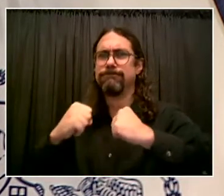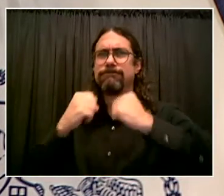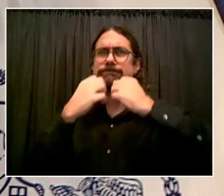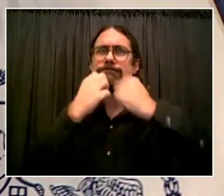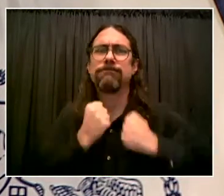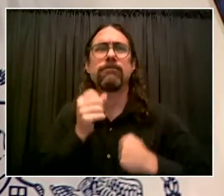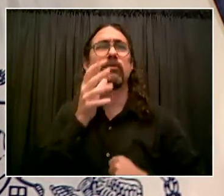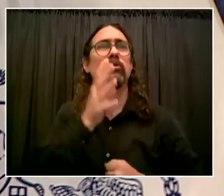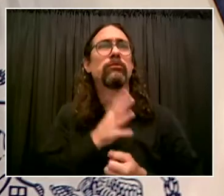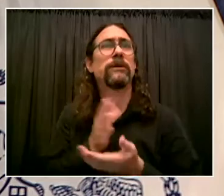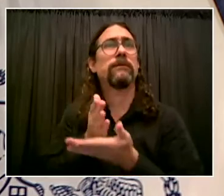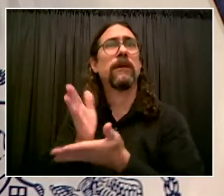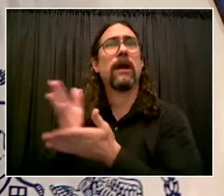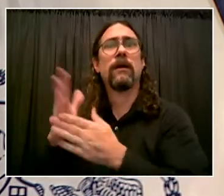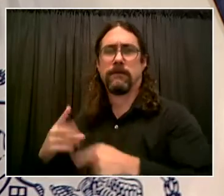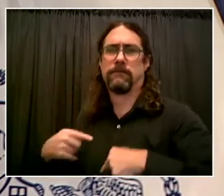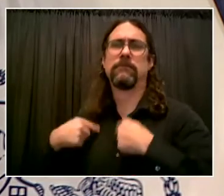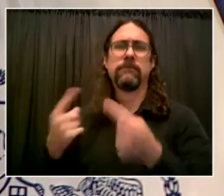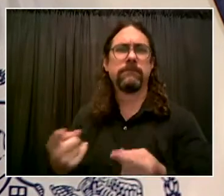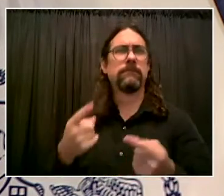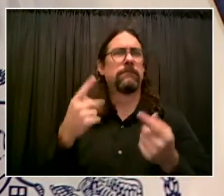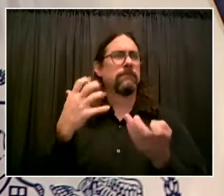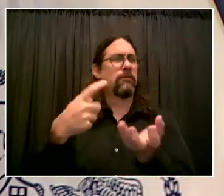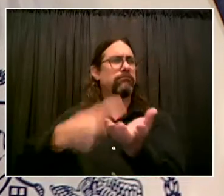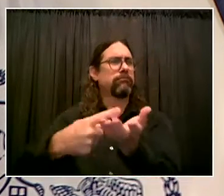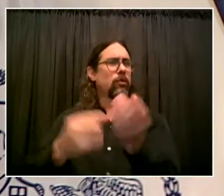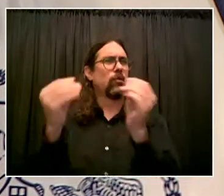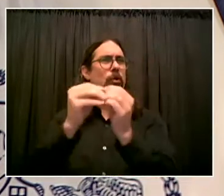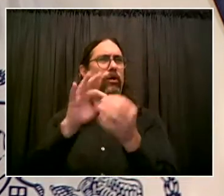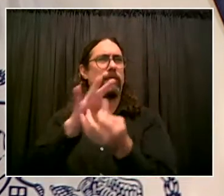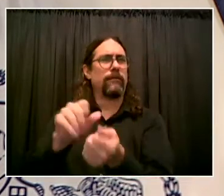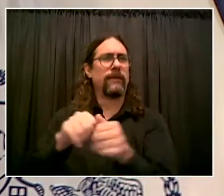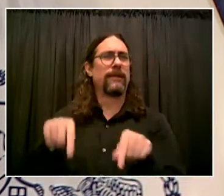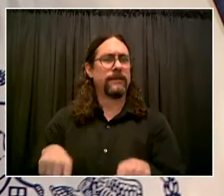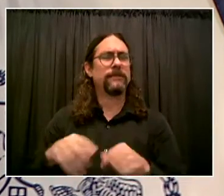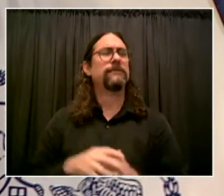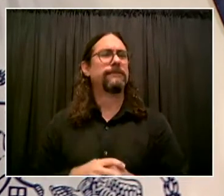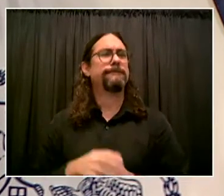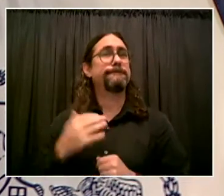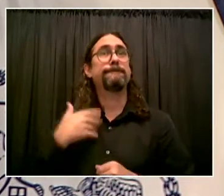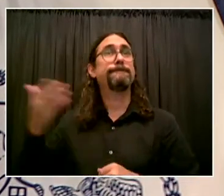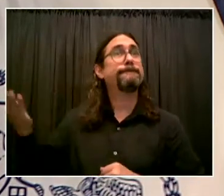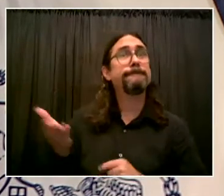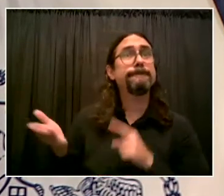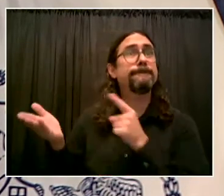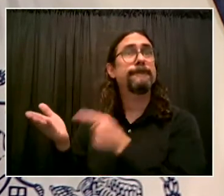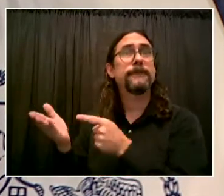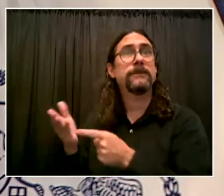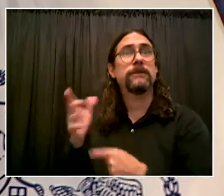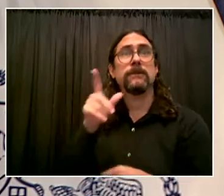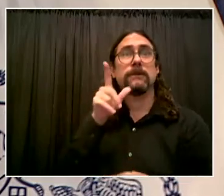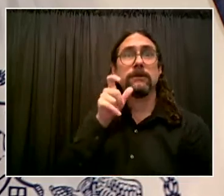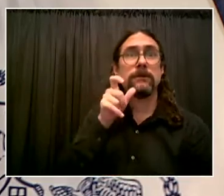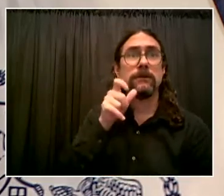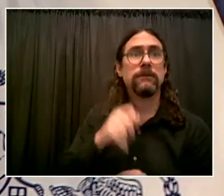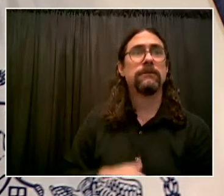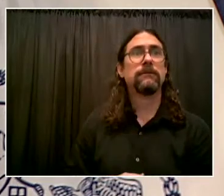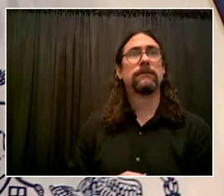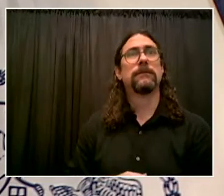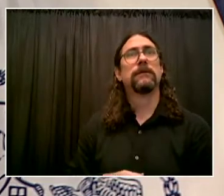PROTECTING THE RIGHTS OF WOMEN FOR DECADES. WHAT THEY HAVE BgzQ= THIS TROUBLING MOMENT AND HOW WE RESPOND TO